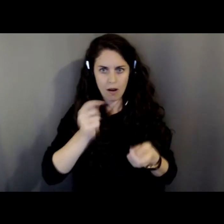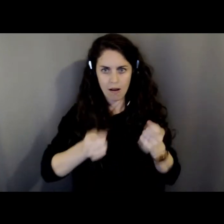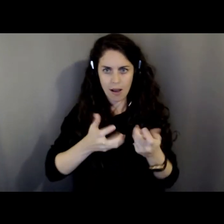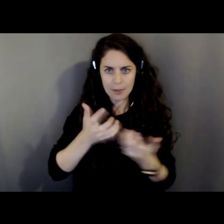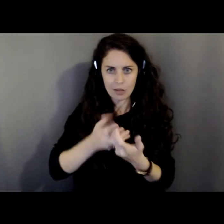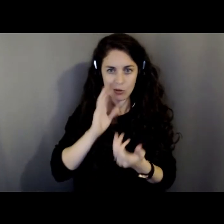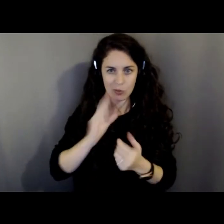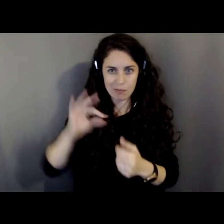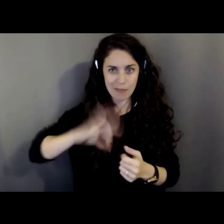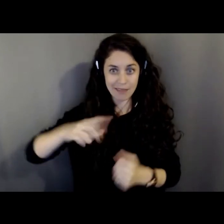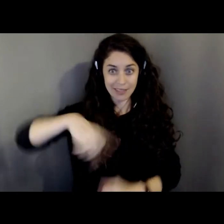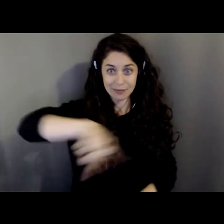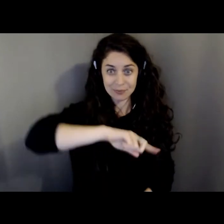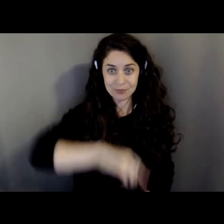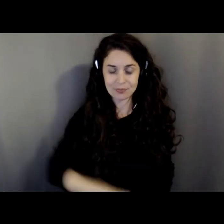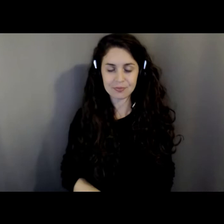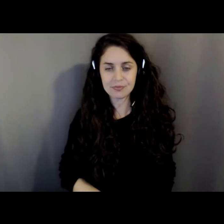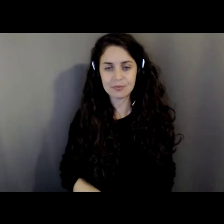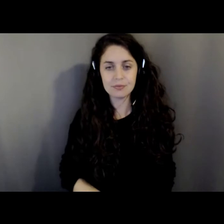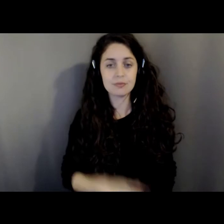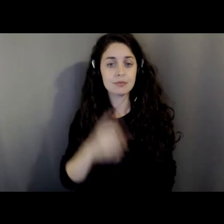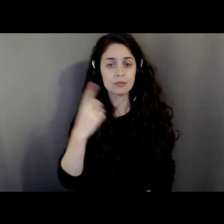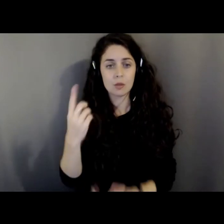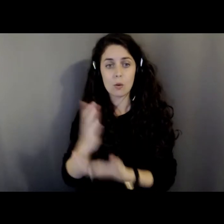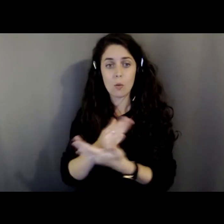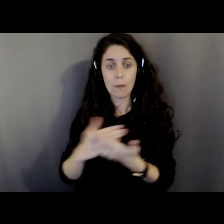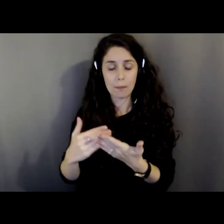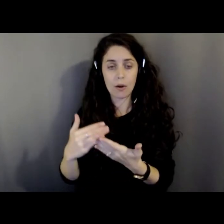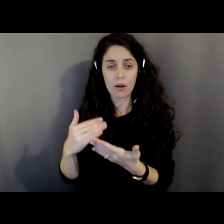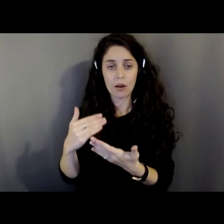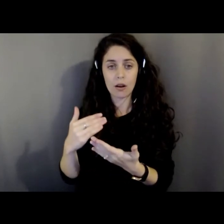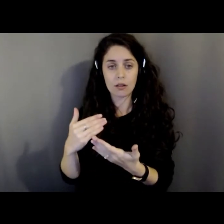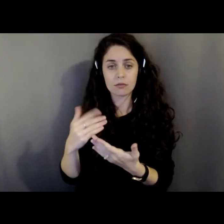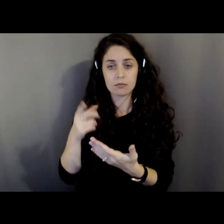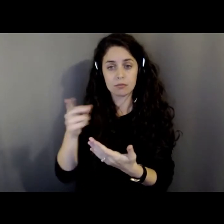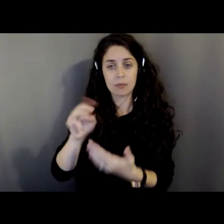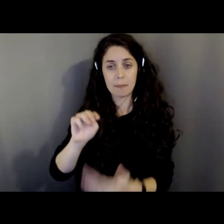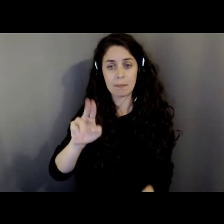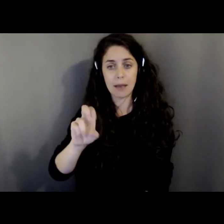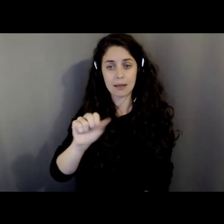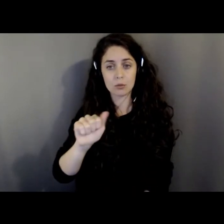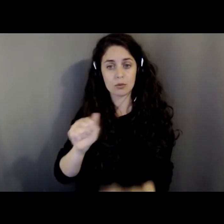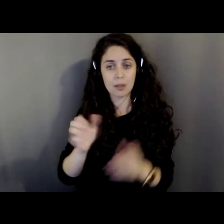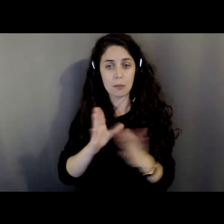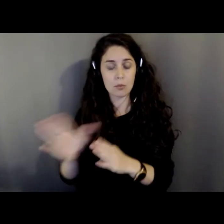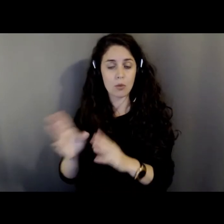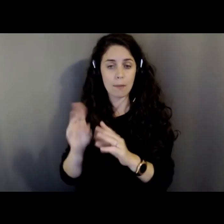One of the components we weave into the MIUSA prep orientation is the idea